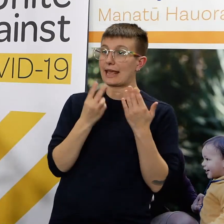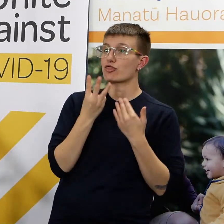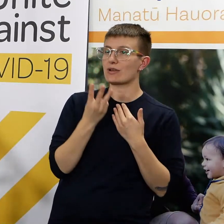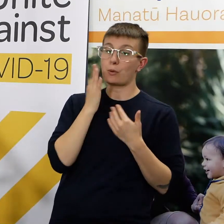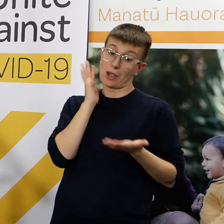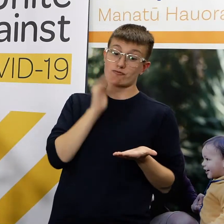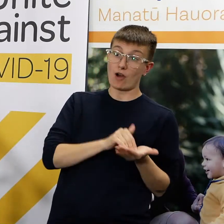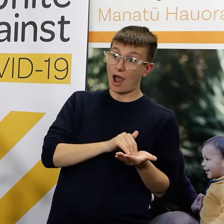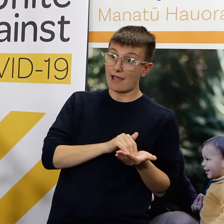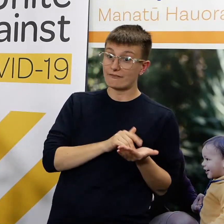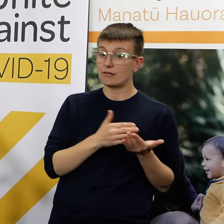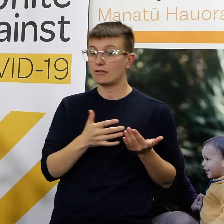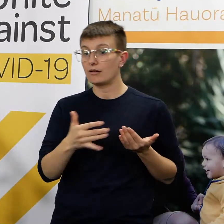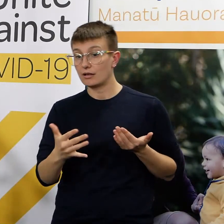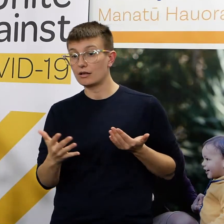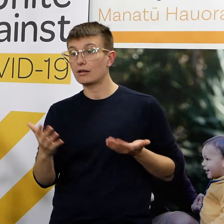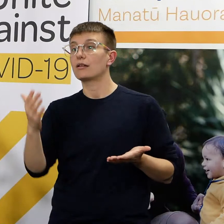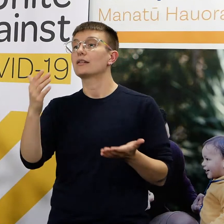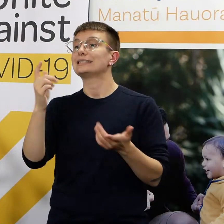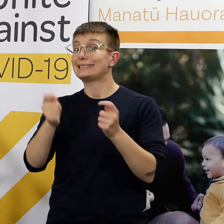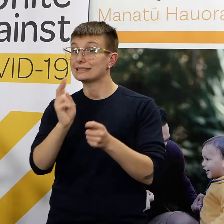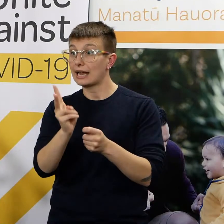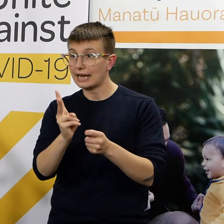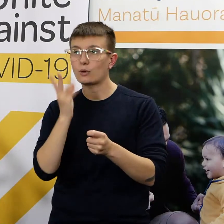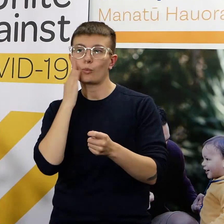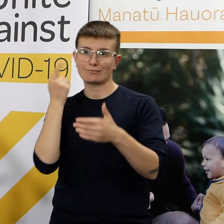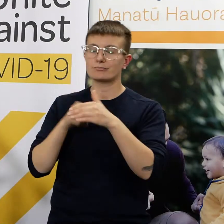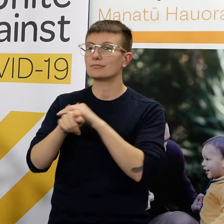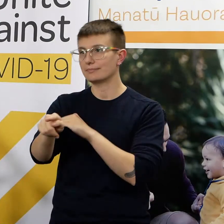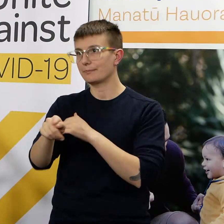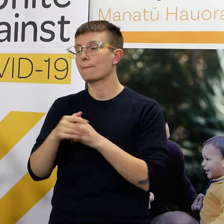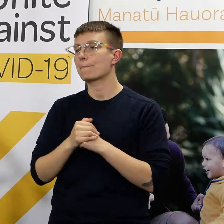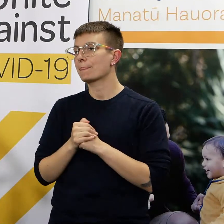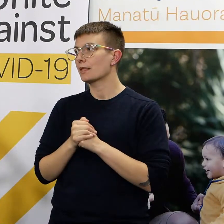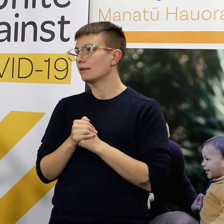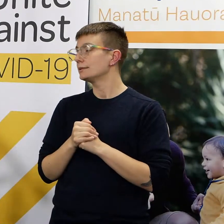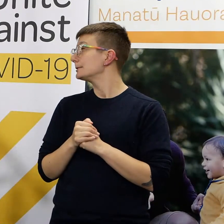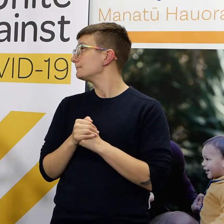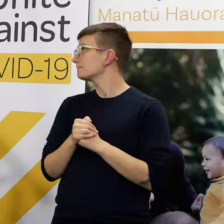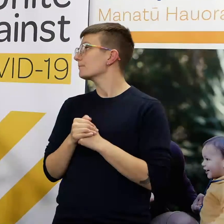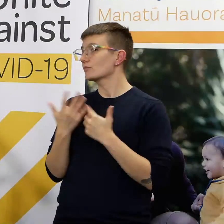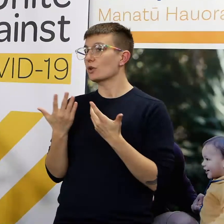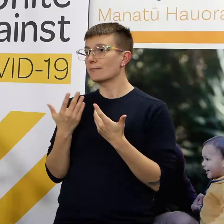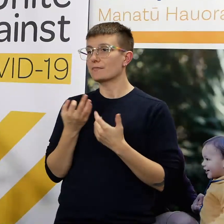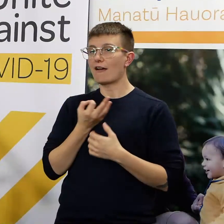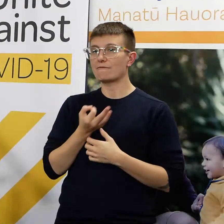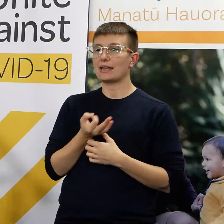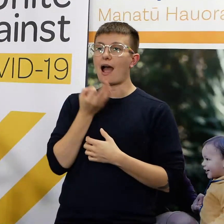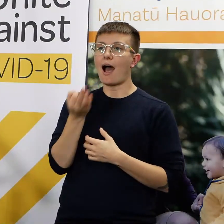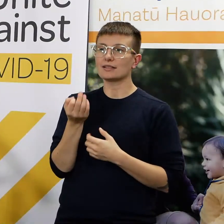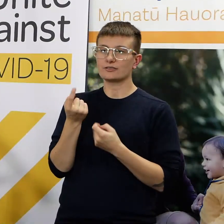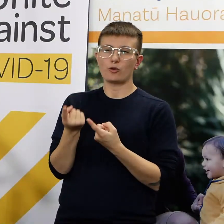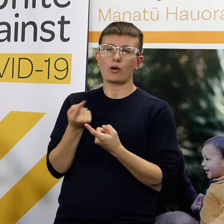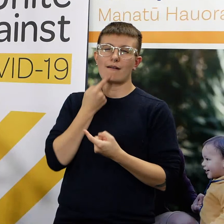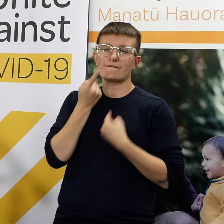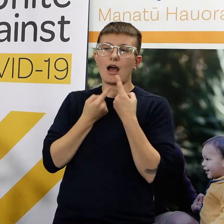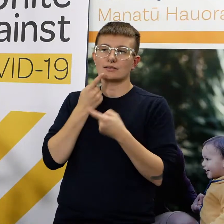is still to be approved. I have asked for advice on the current order, which has been in place since the 9th of April.